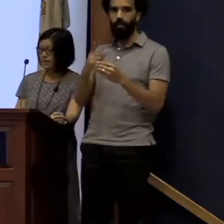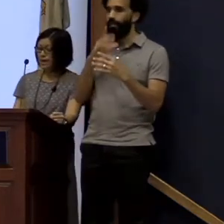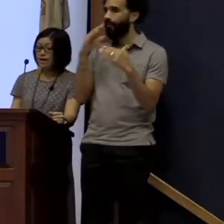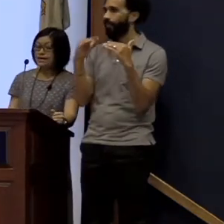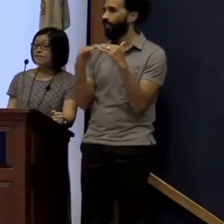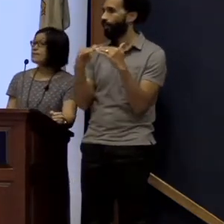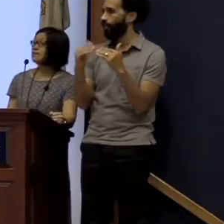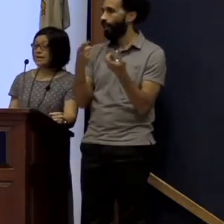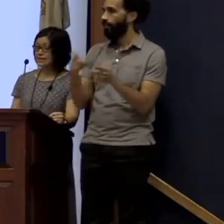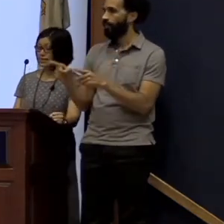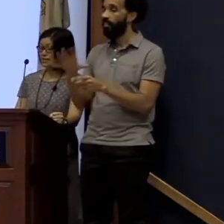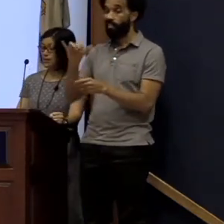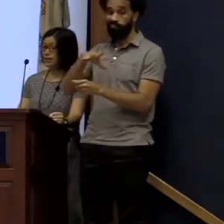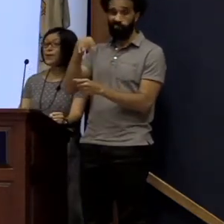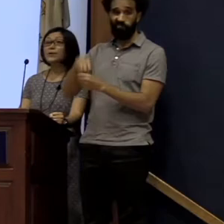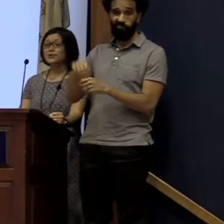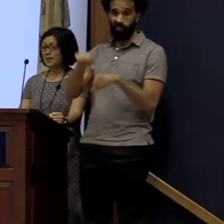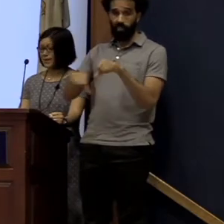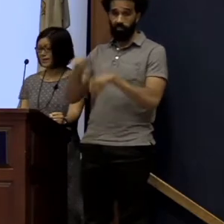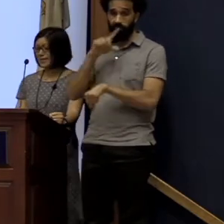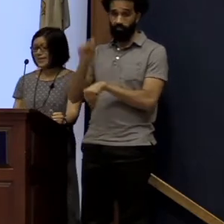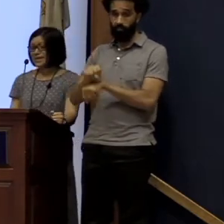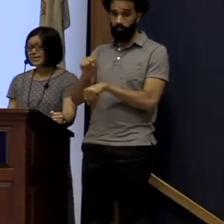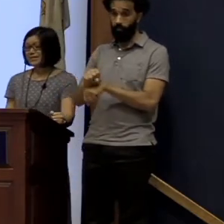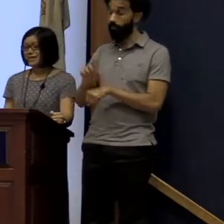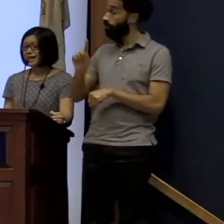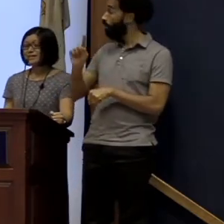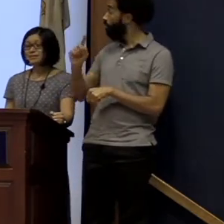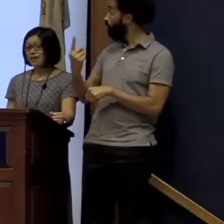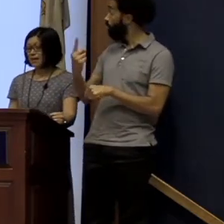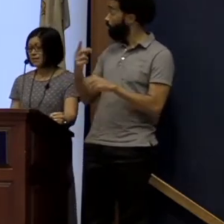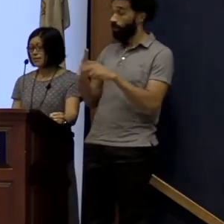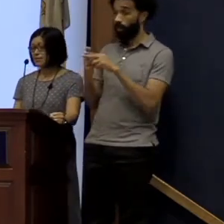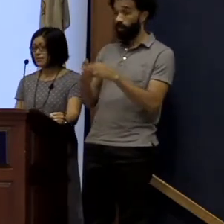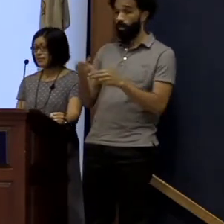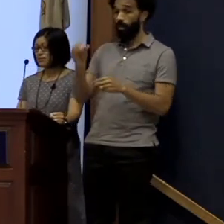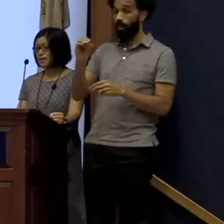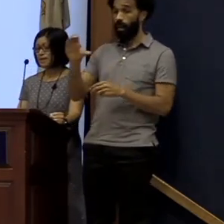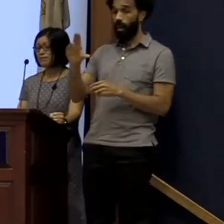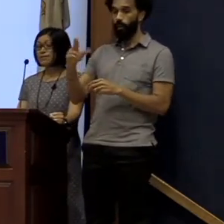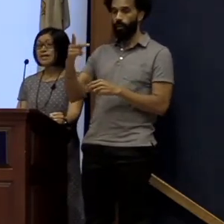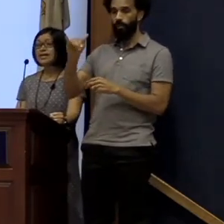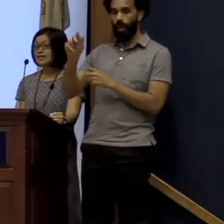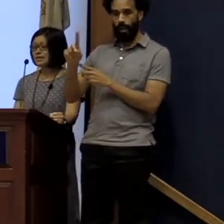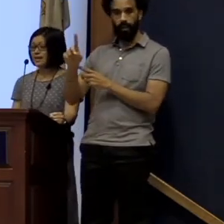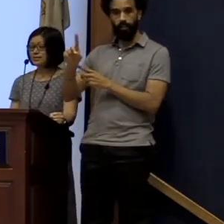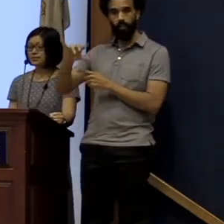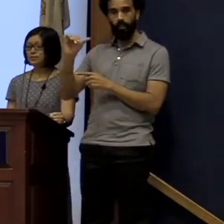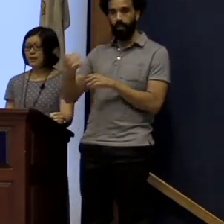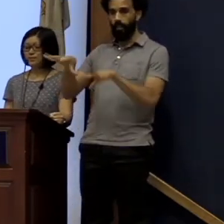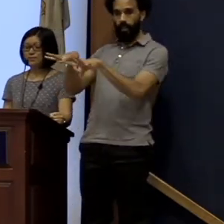The first case is called occupied. It is a light-up sign a group of youth made for their in classroom bathroom